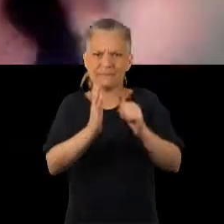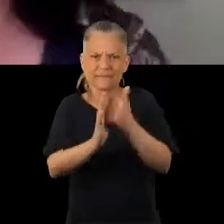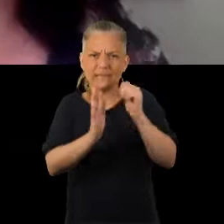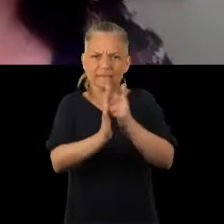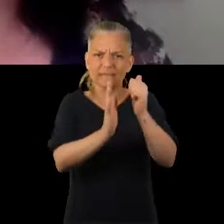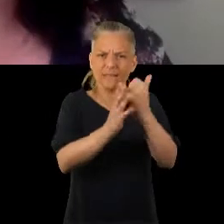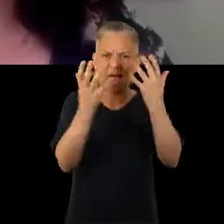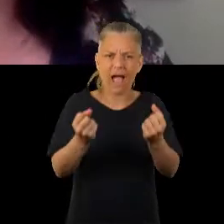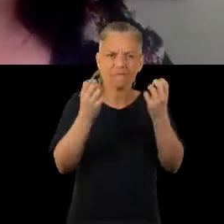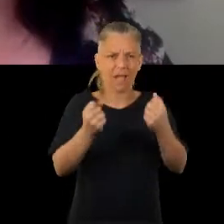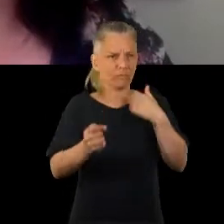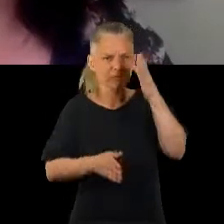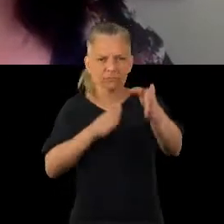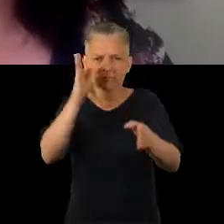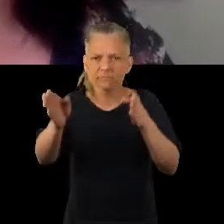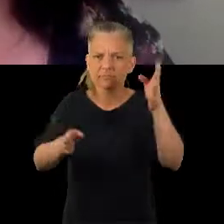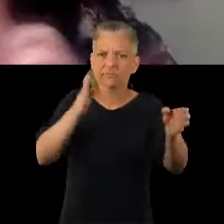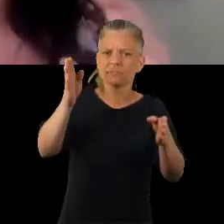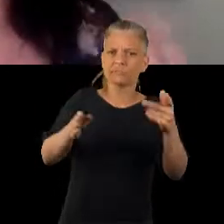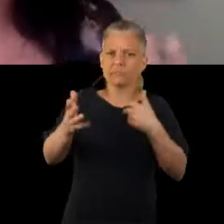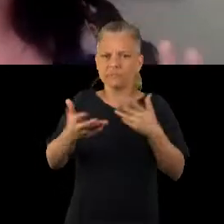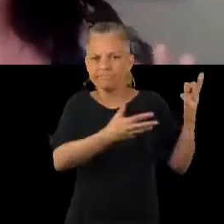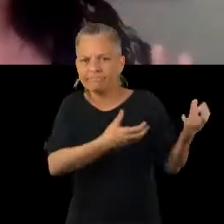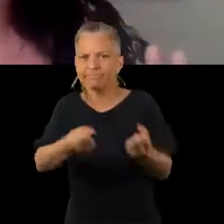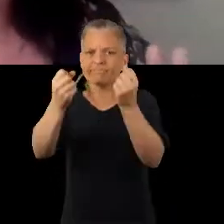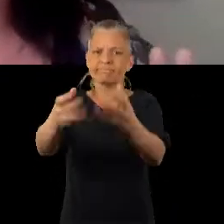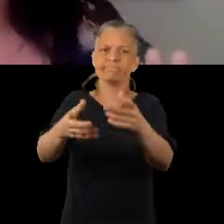this is how you do this in this environment. So they’re really skilled in understanding what peer